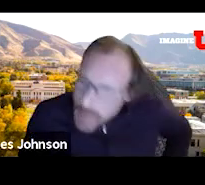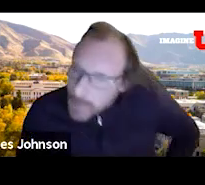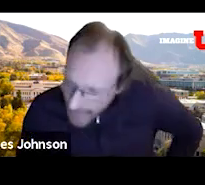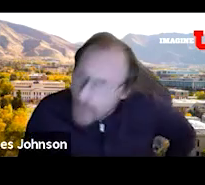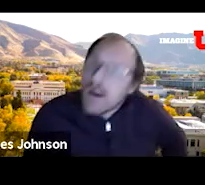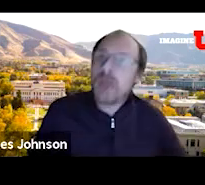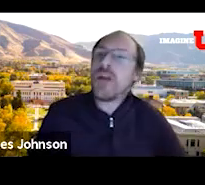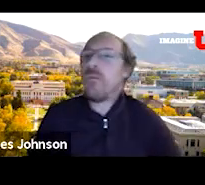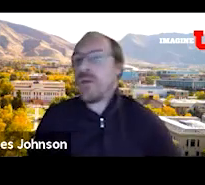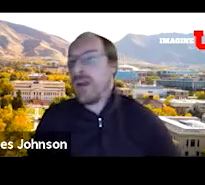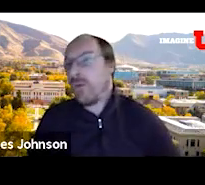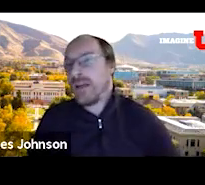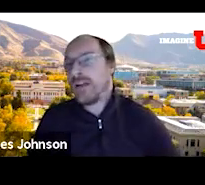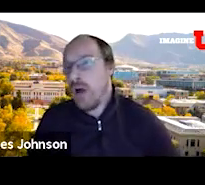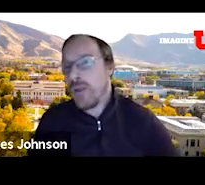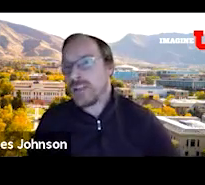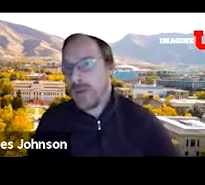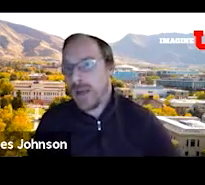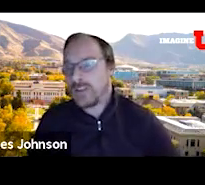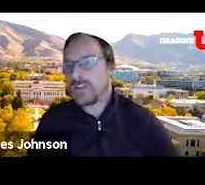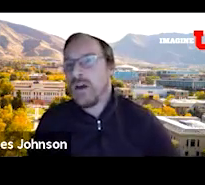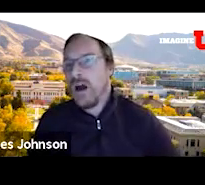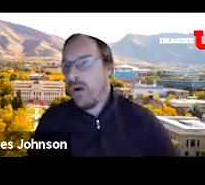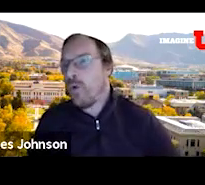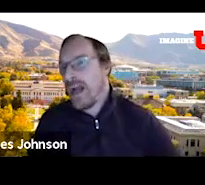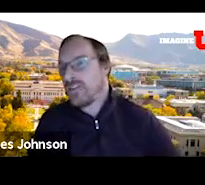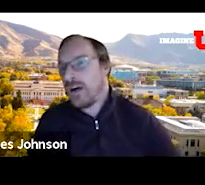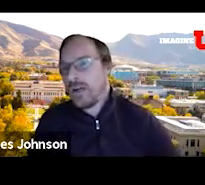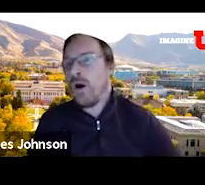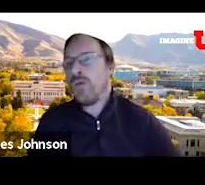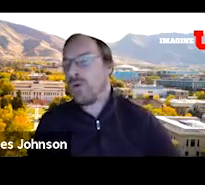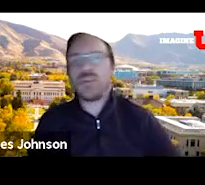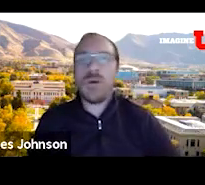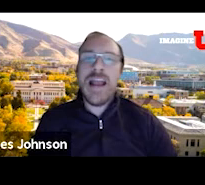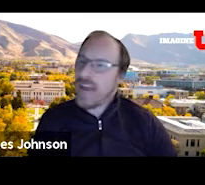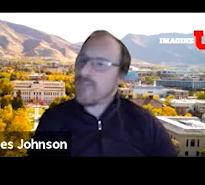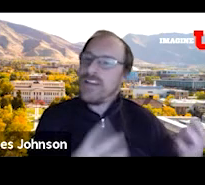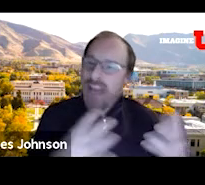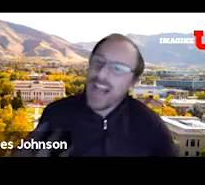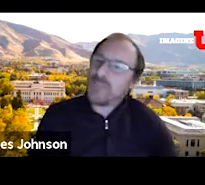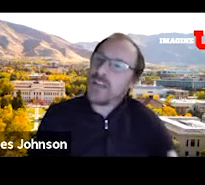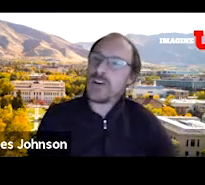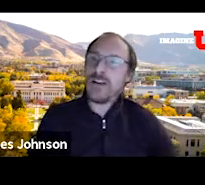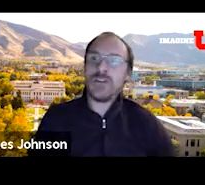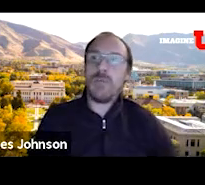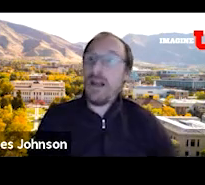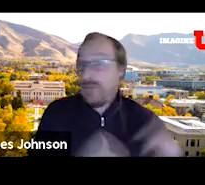But I would help them and I want you to know that it's because of what I saw you go through. Even the negative can turn into a positive.